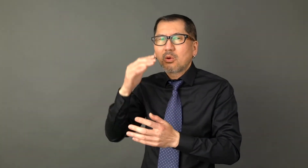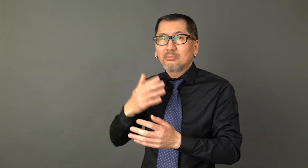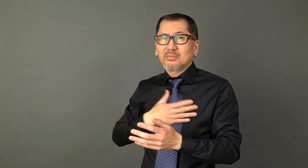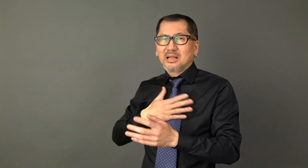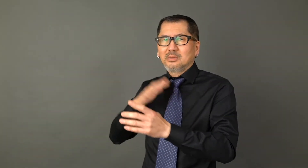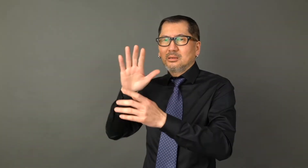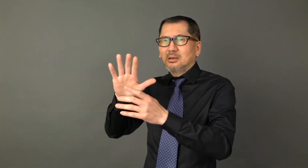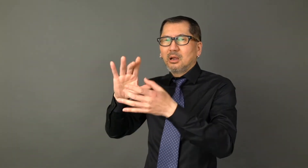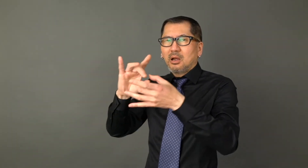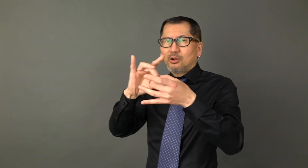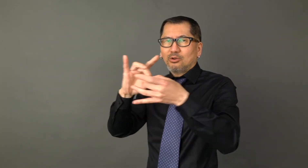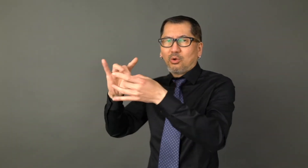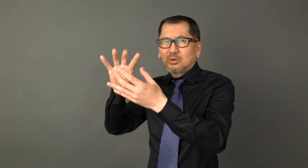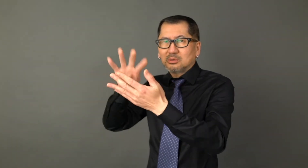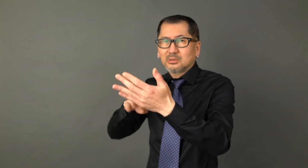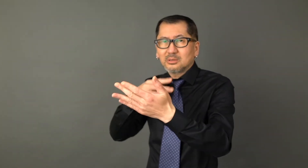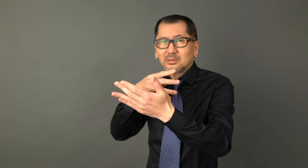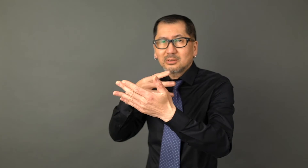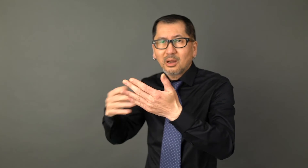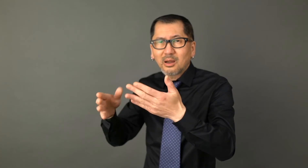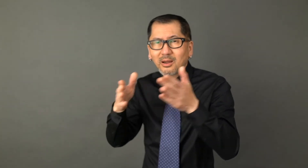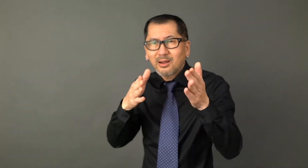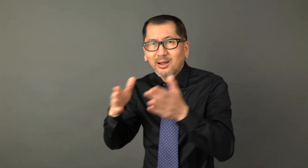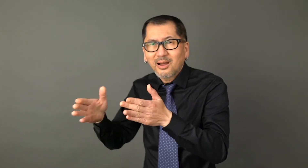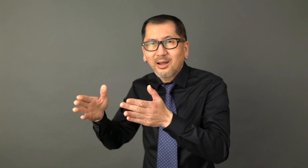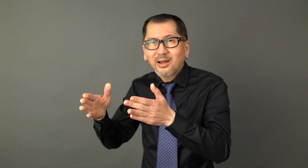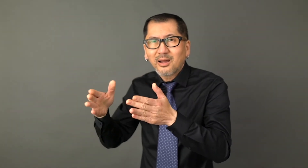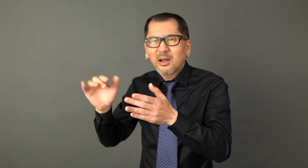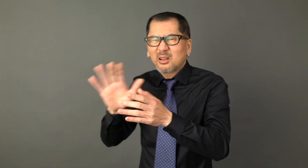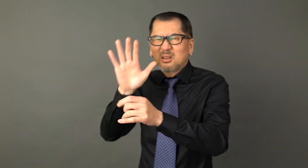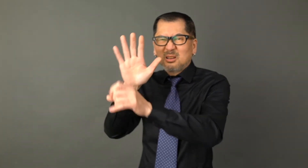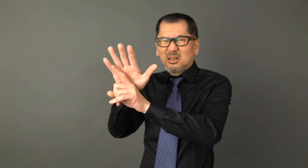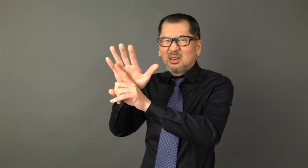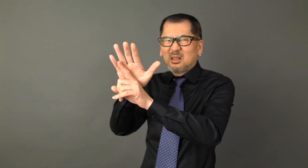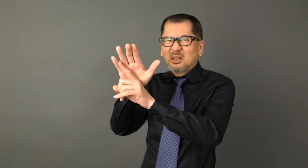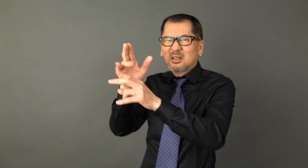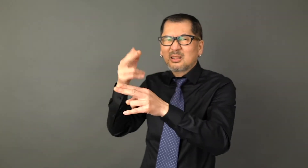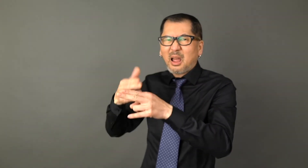the scheduling coordinator's name for interpreting services.